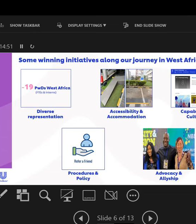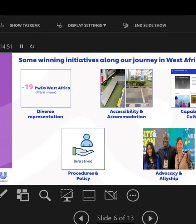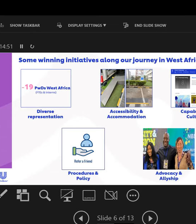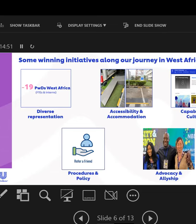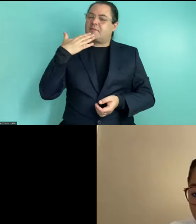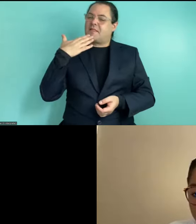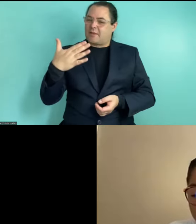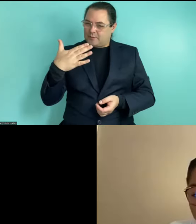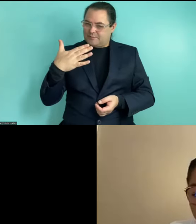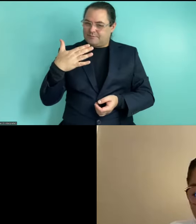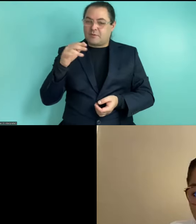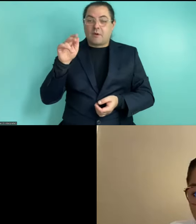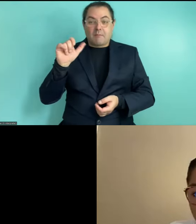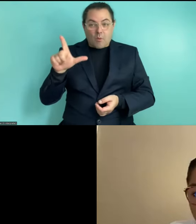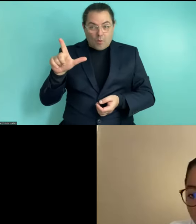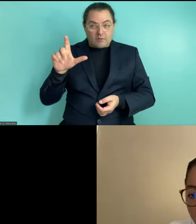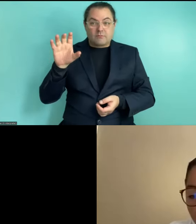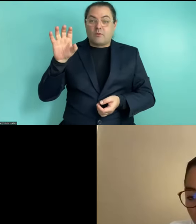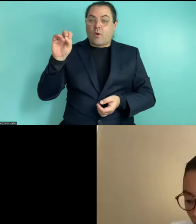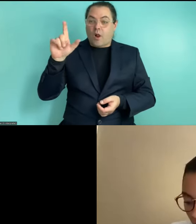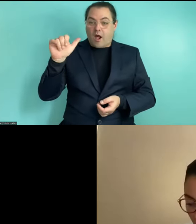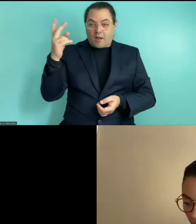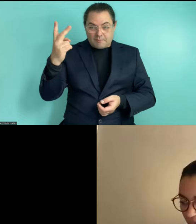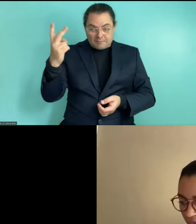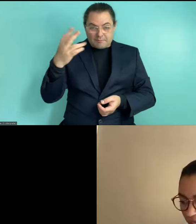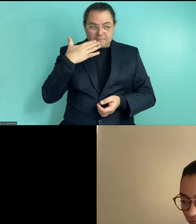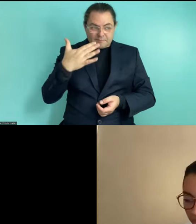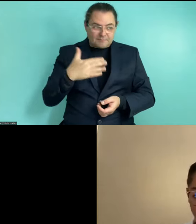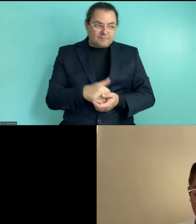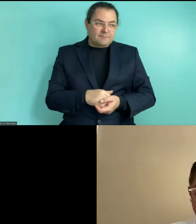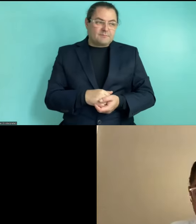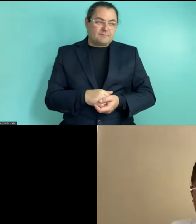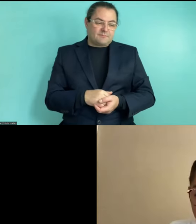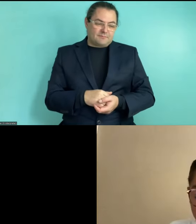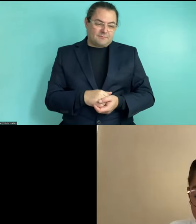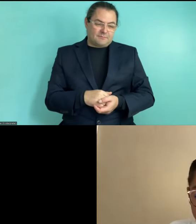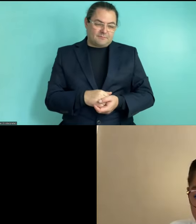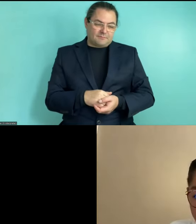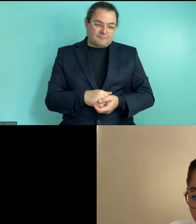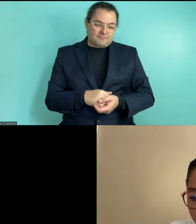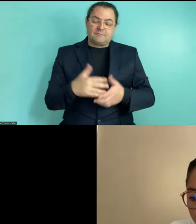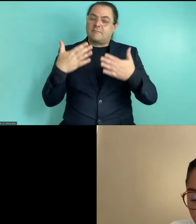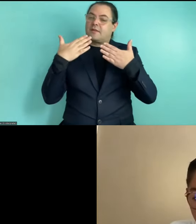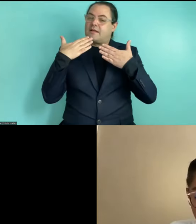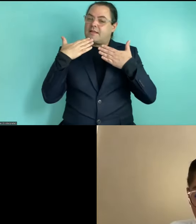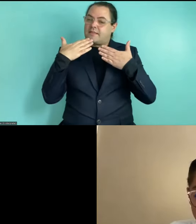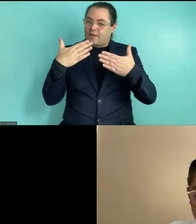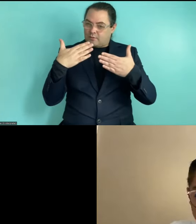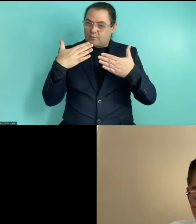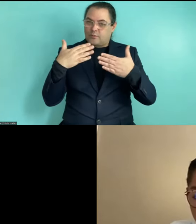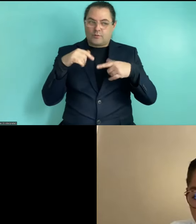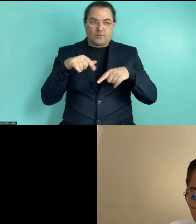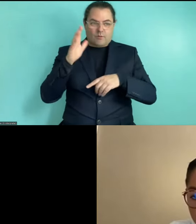you very much. 15:15:55 Thank you very much for this presentation,